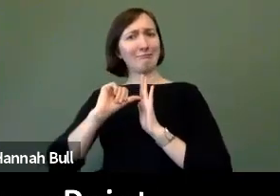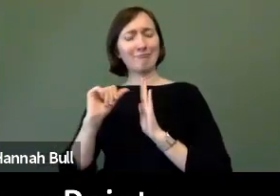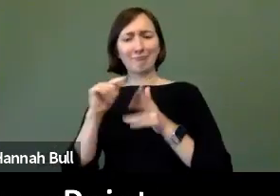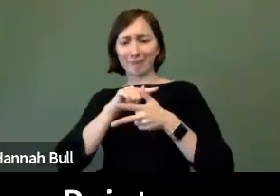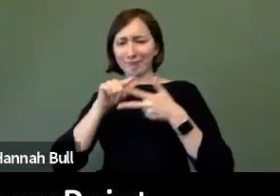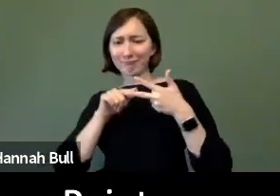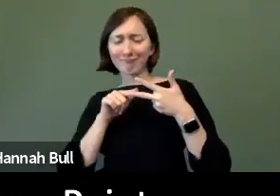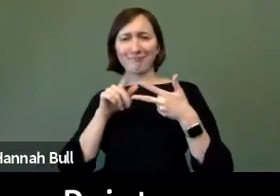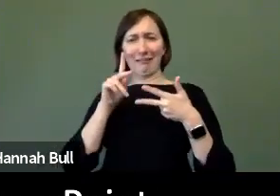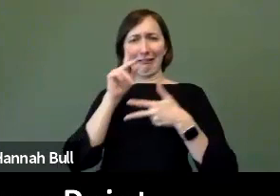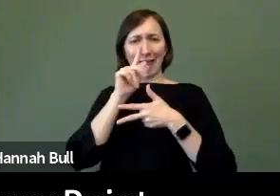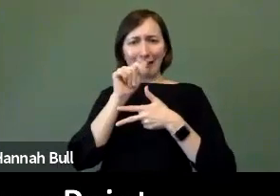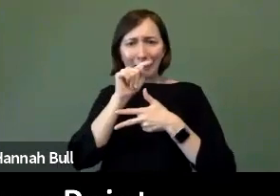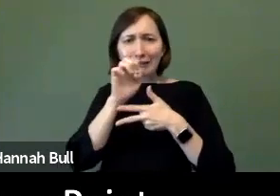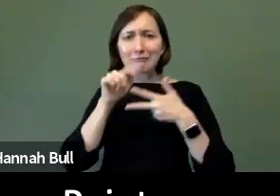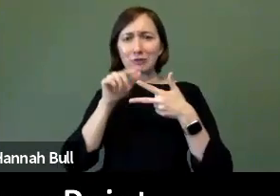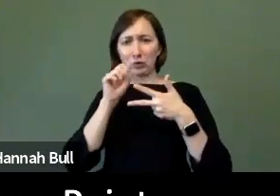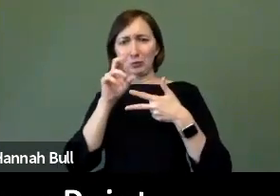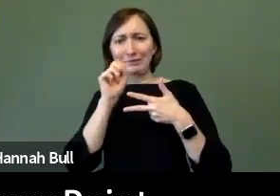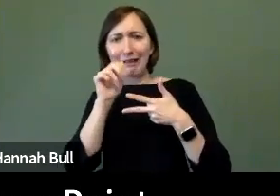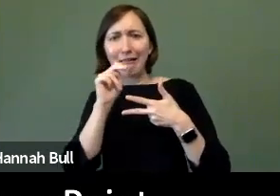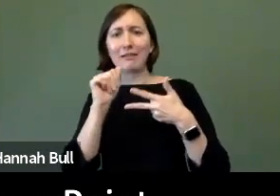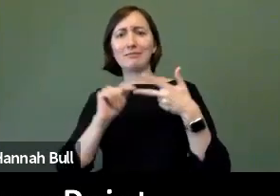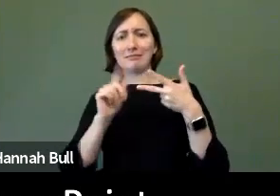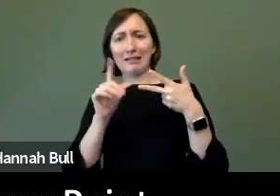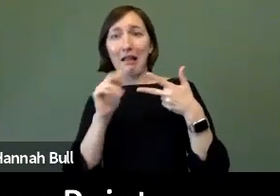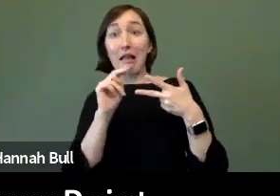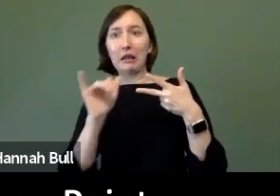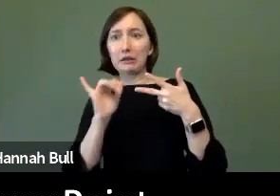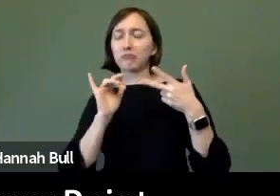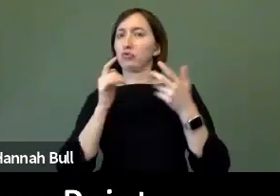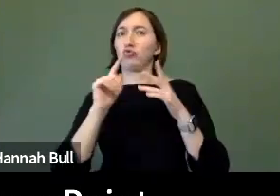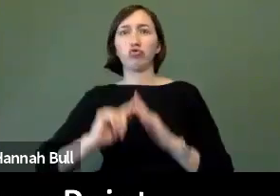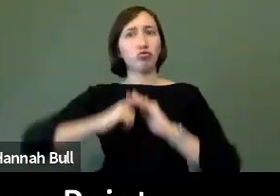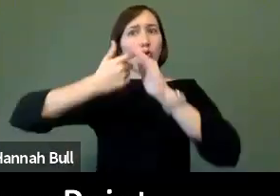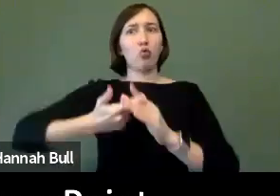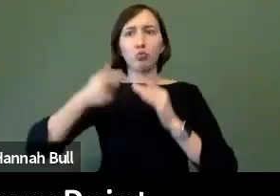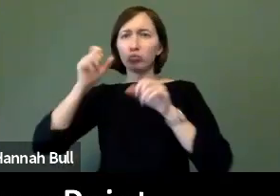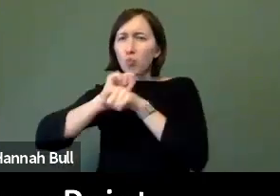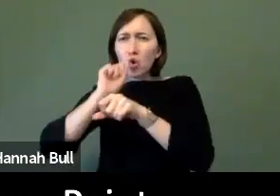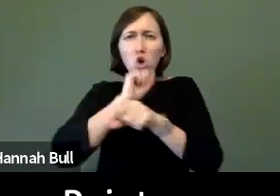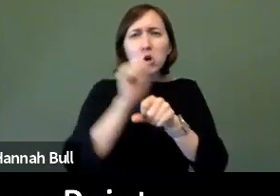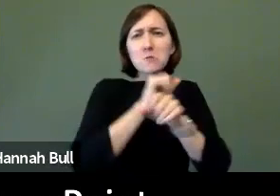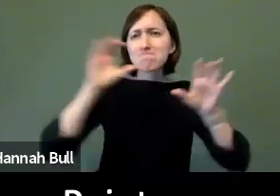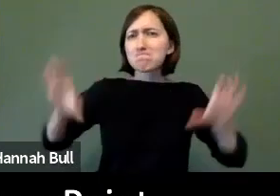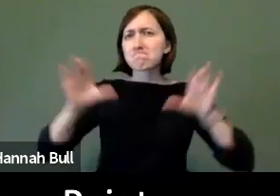and the work that they started working on getting right into action and seeing it was back in February